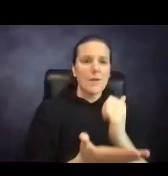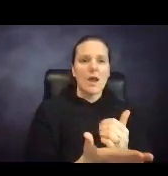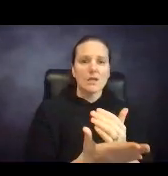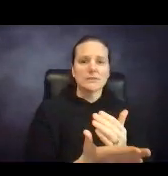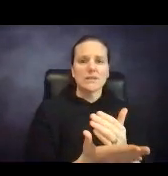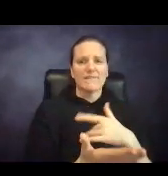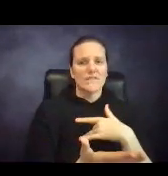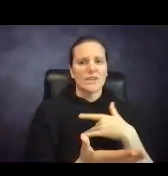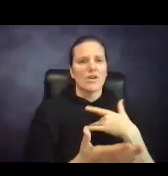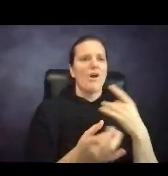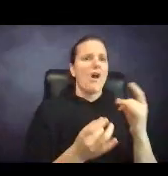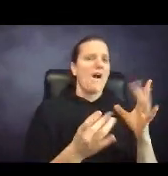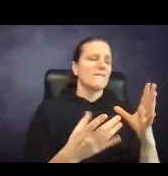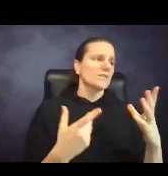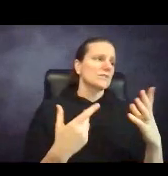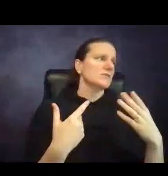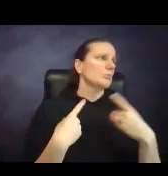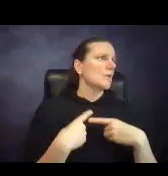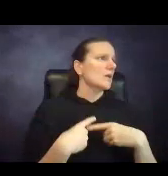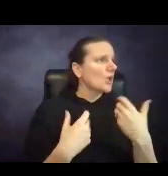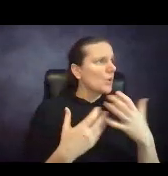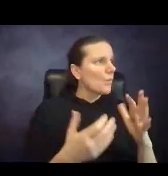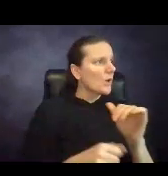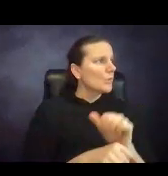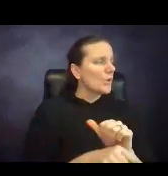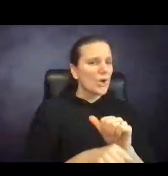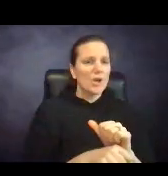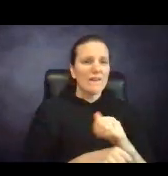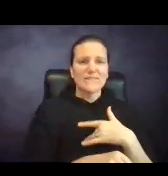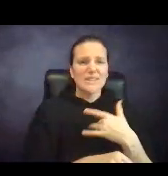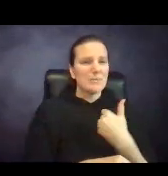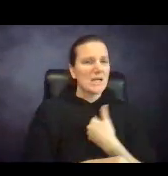I feel depressed, I don't wanna go to work, I just don't feel like myself anymore.